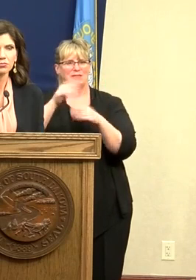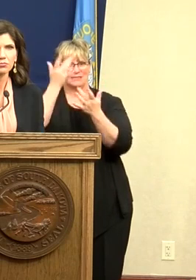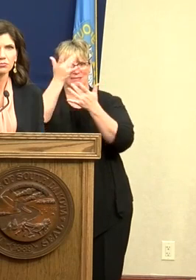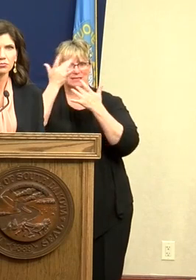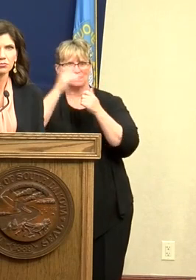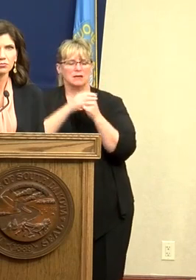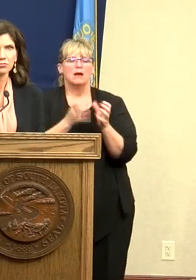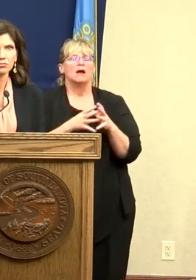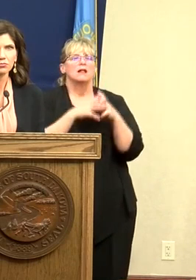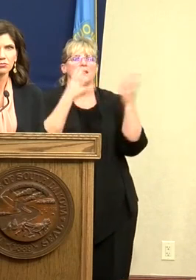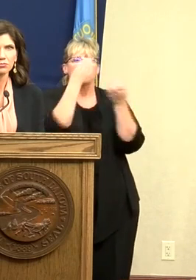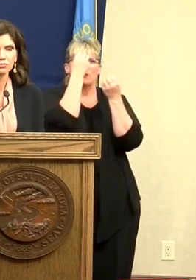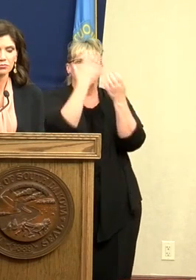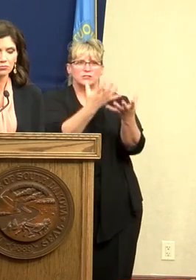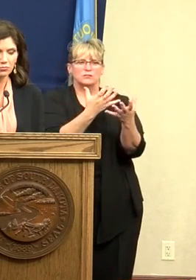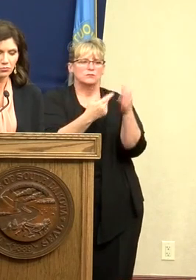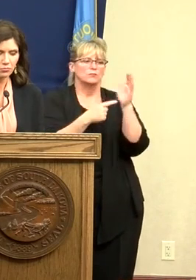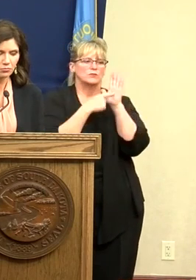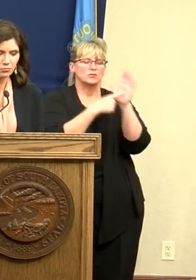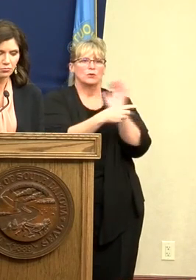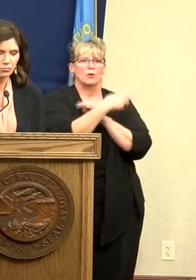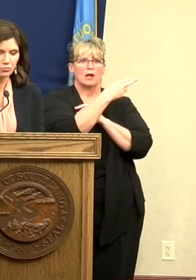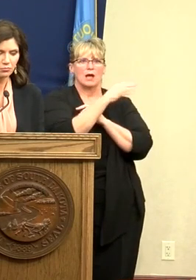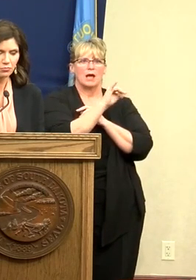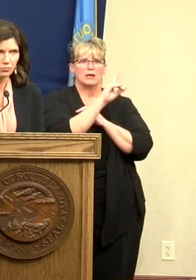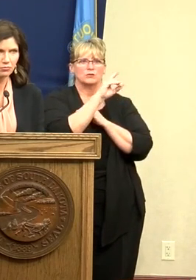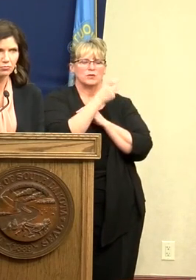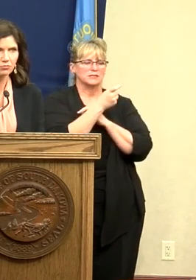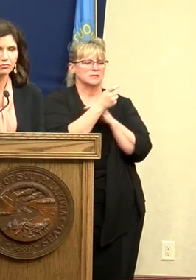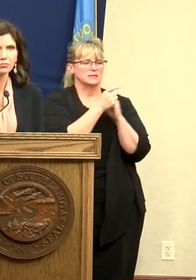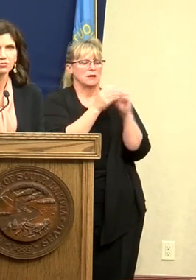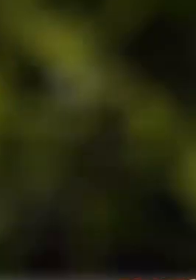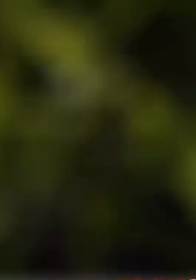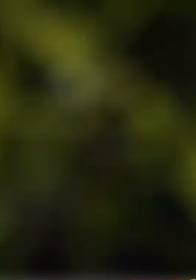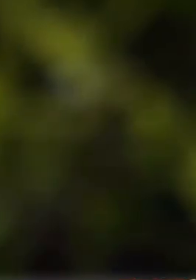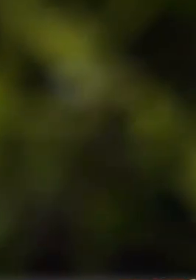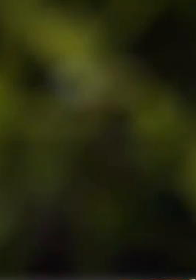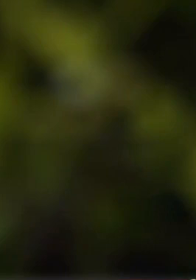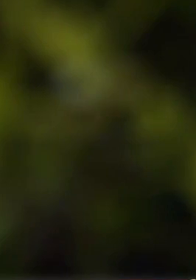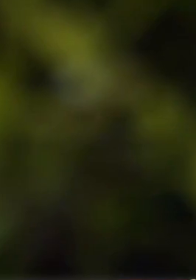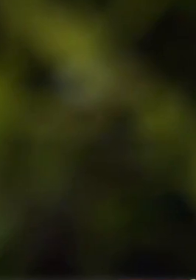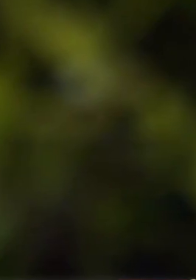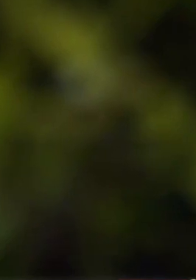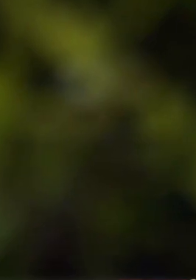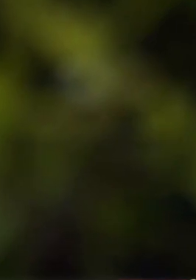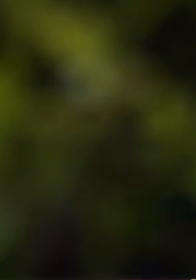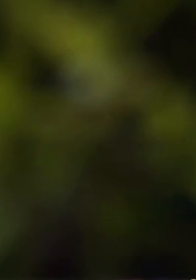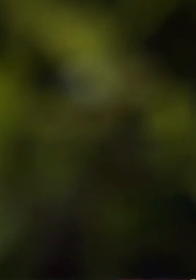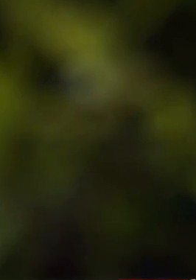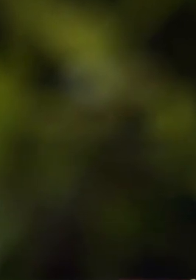AILMENT, MOST OF THE DATA WE'VE SEEN WHERE HYDROXYCHLOROQUINE IS HARMFUL OR NOT HAVE ANY BENEFITS